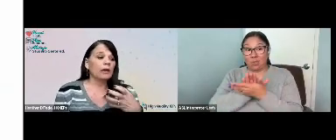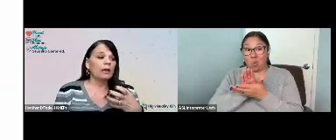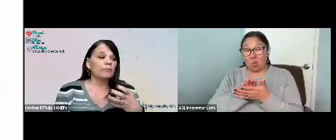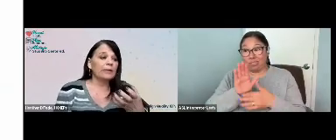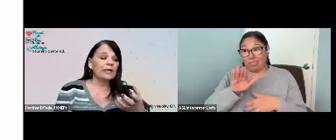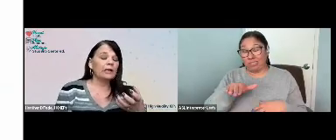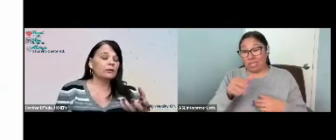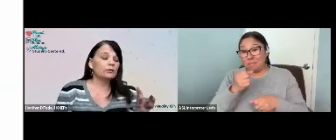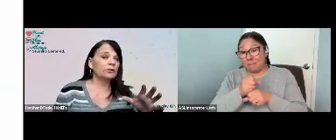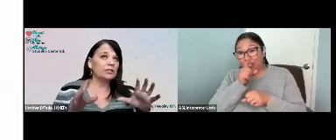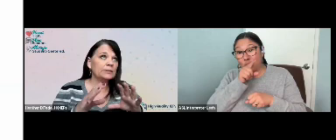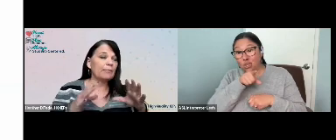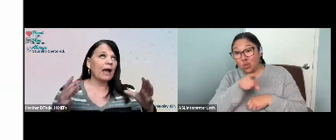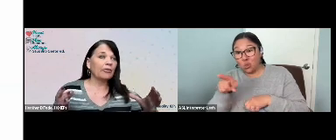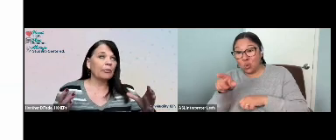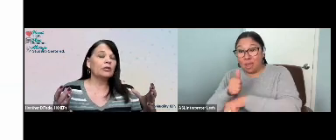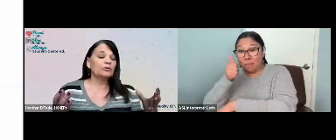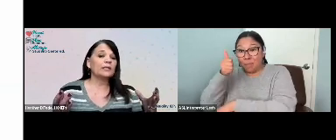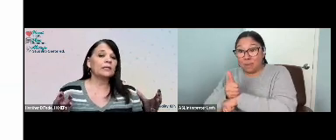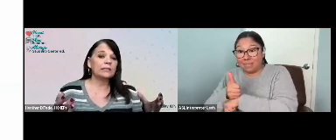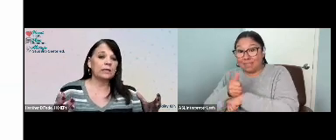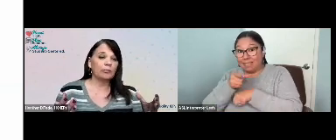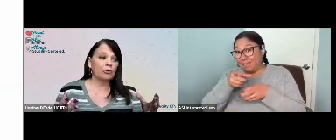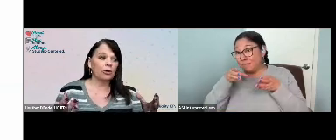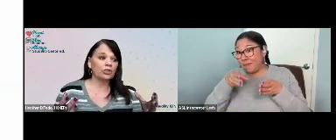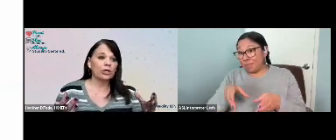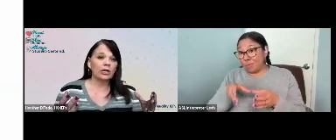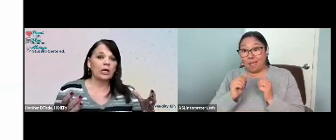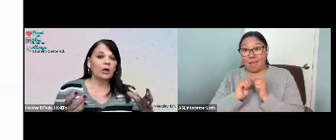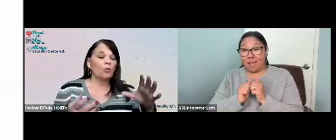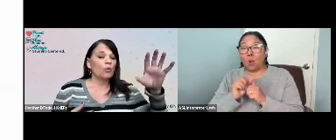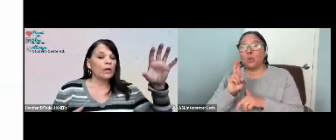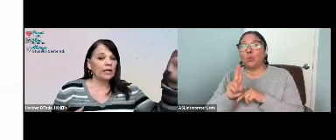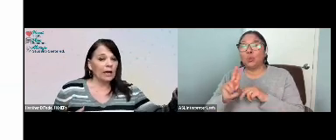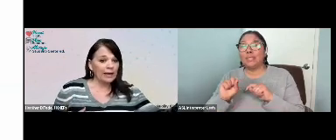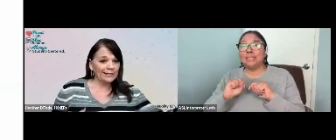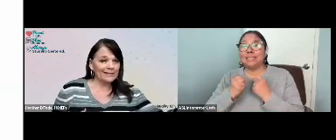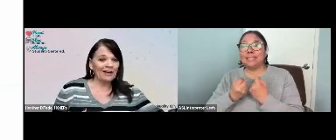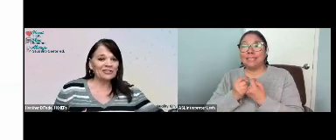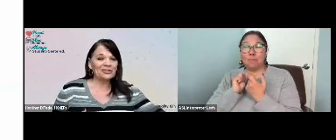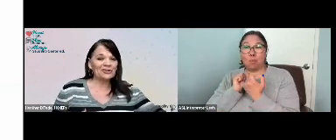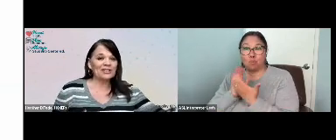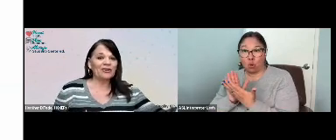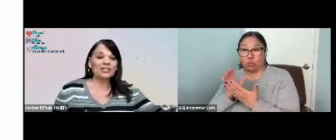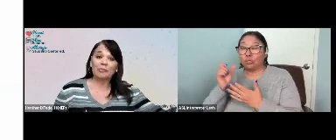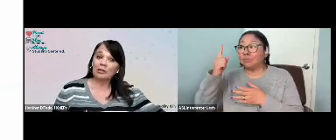um implementing a this pathway using a team approach. We need guidance counselors that